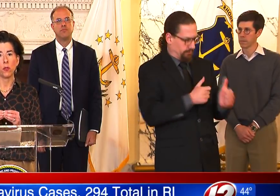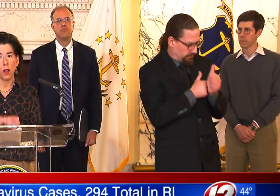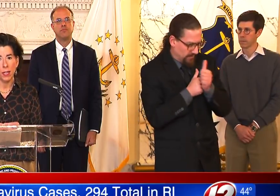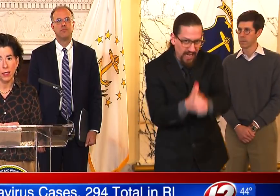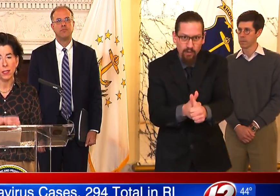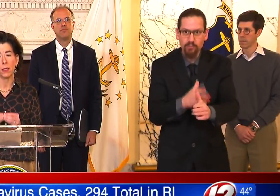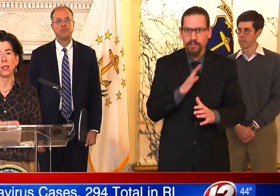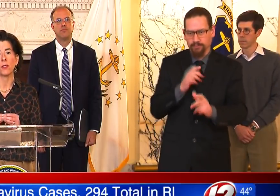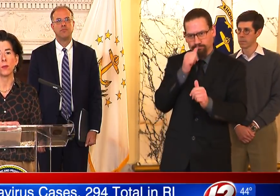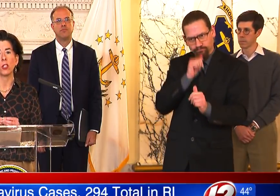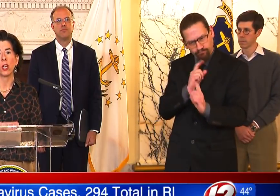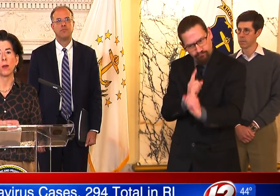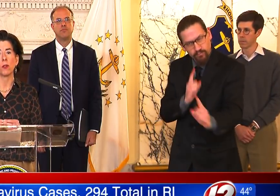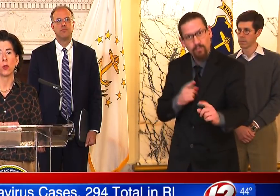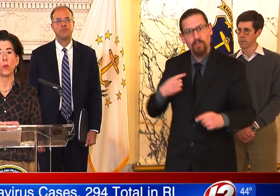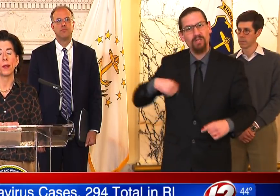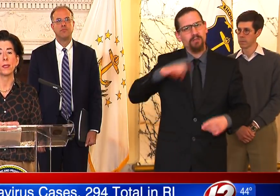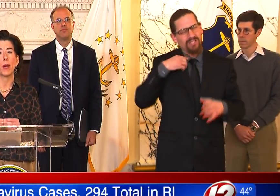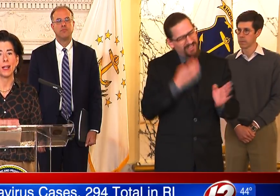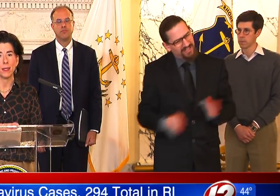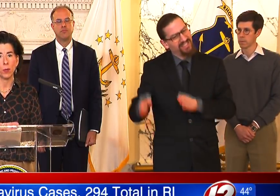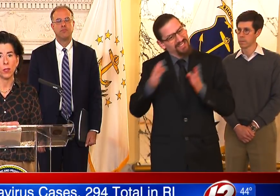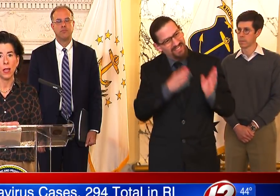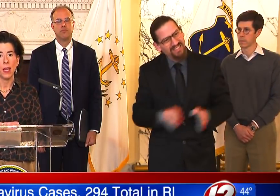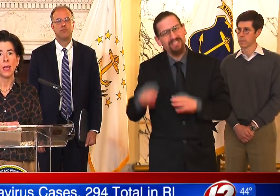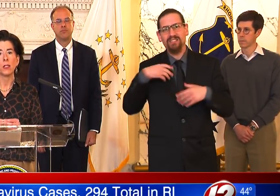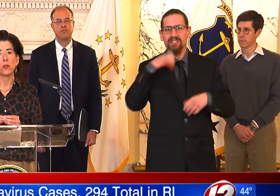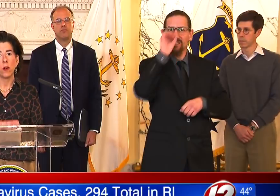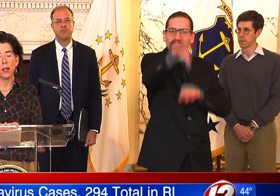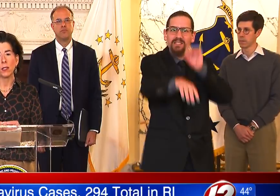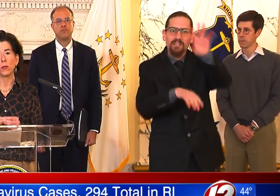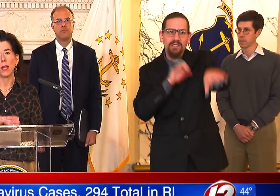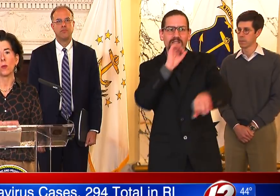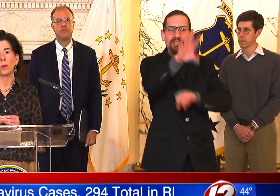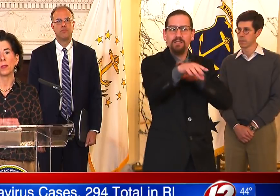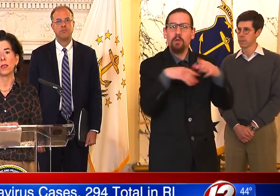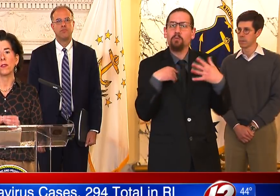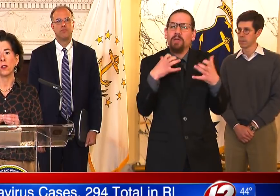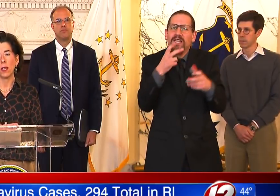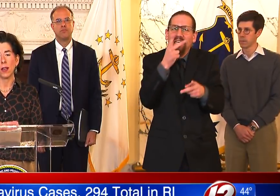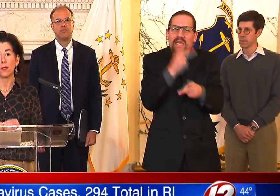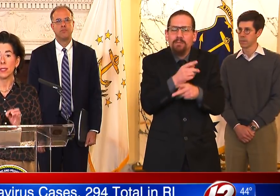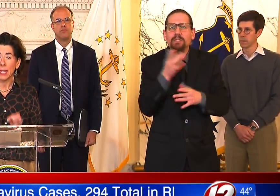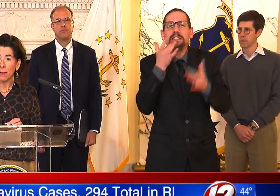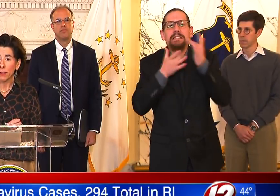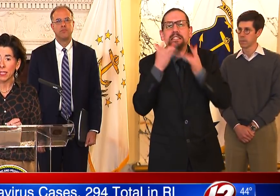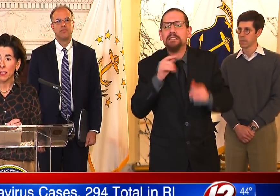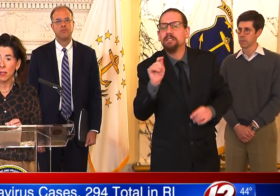THE WHOLE POINT HERE, I AM TRYING TO TAKE AN AGGRESSIVE PIN POINTED APPROACH APPEARED I AM